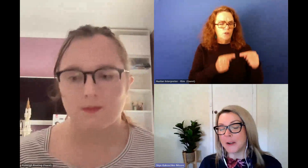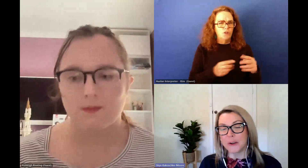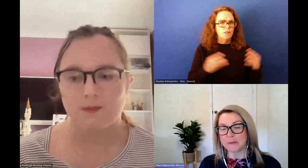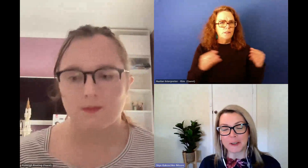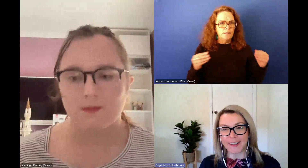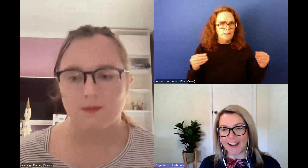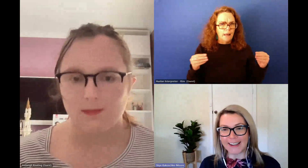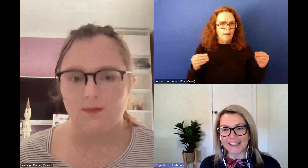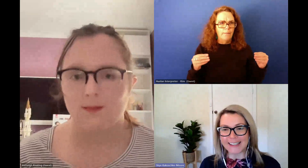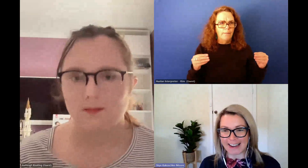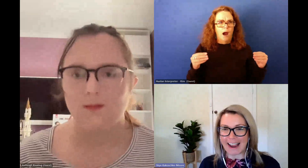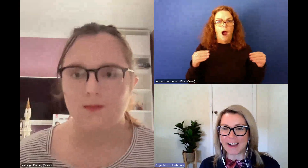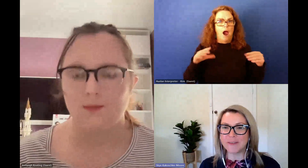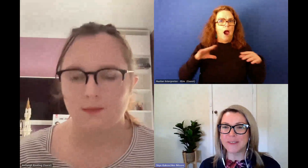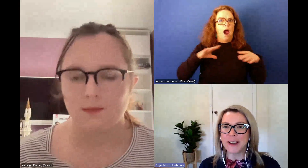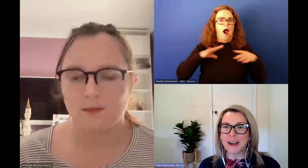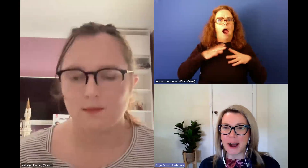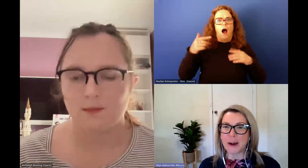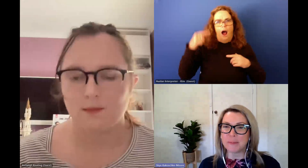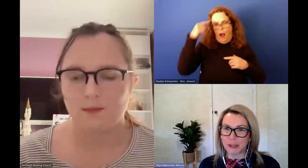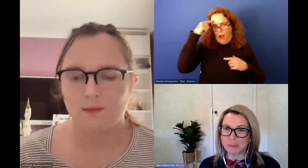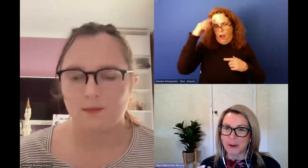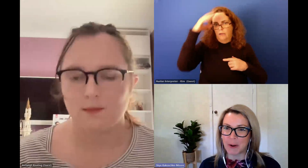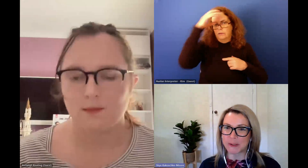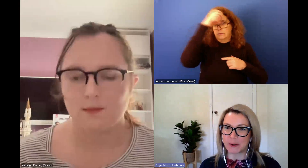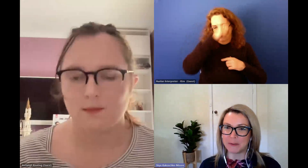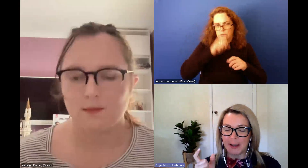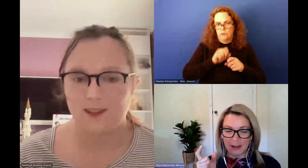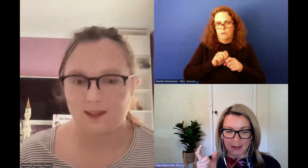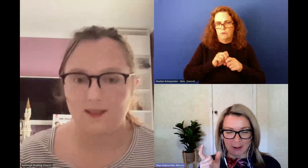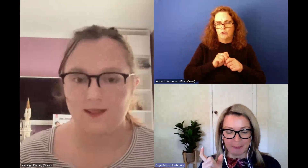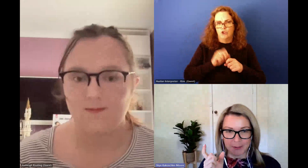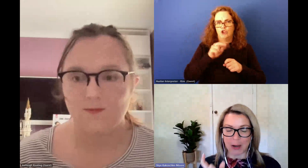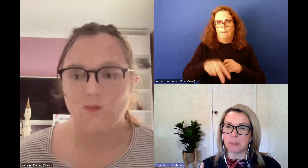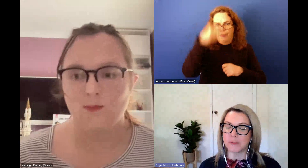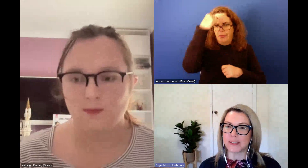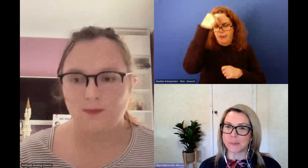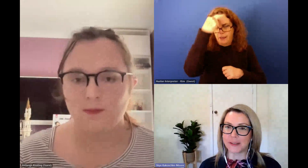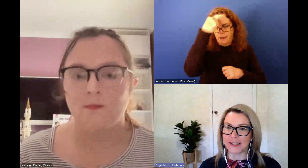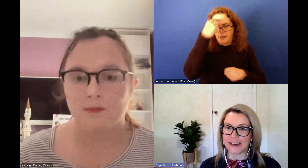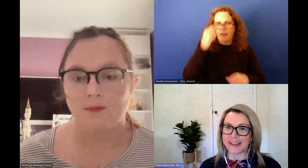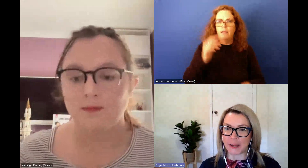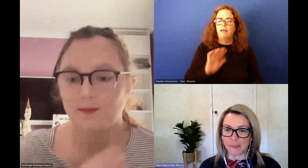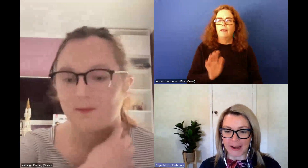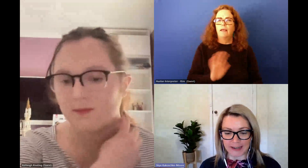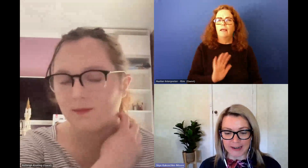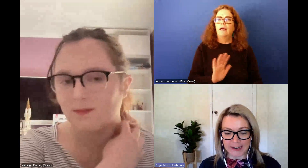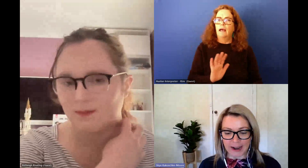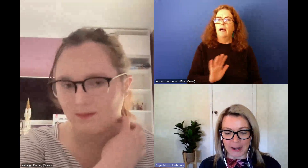might not realise they have just because of the type of disability that they may